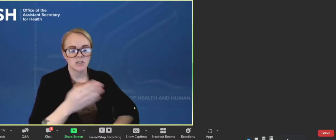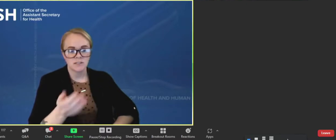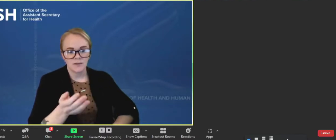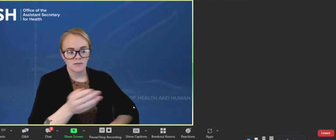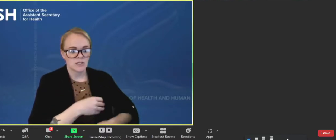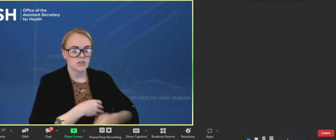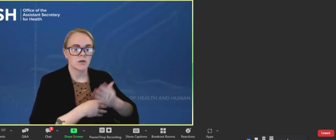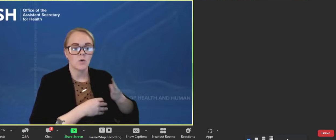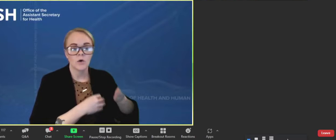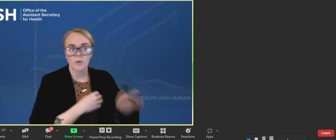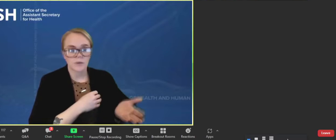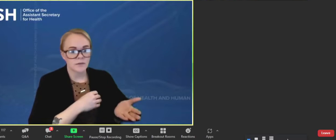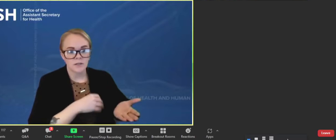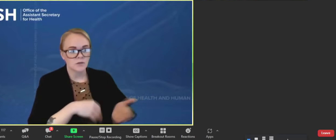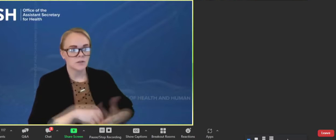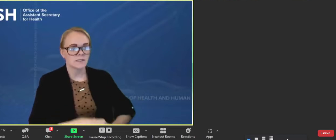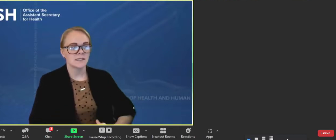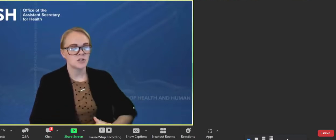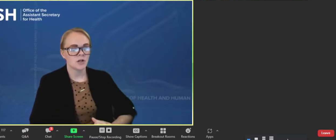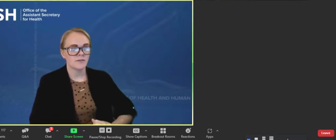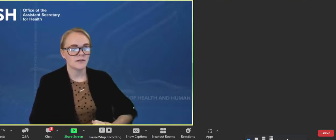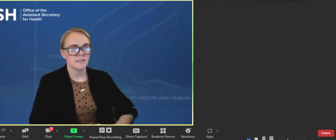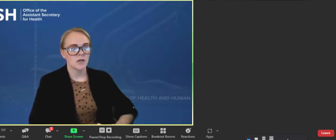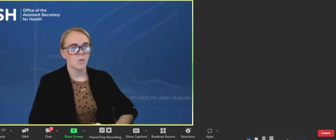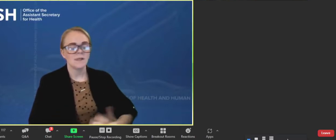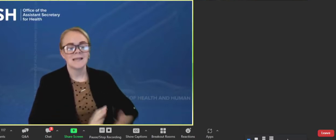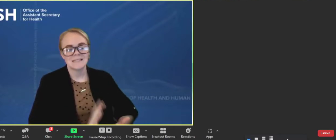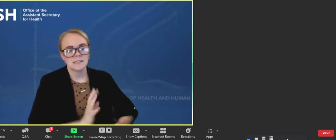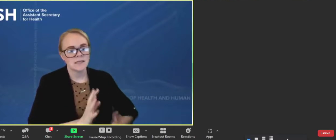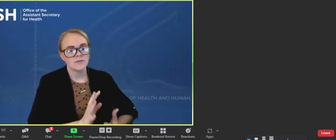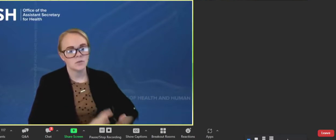the foundation or work with their local extension office, what lessons have you